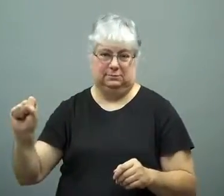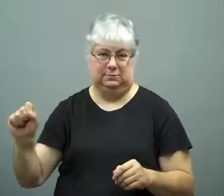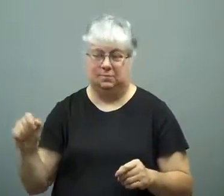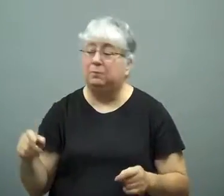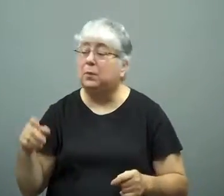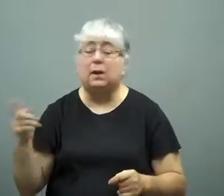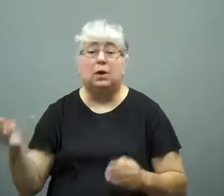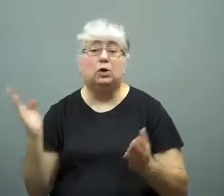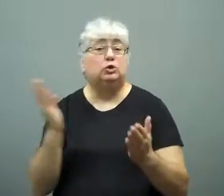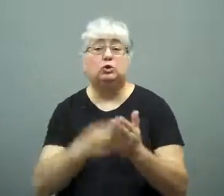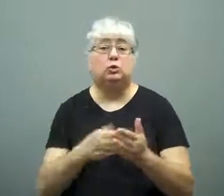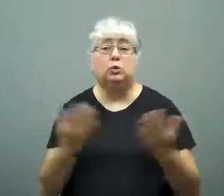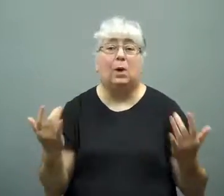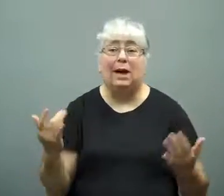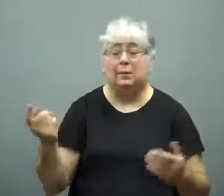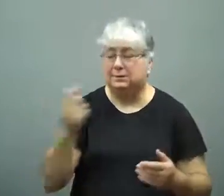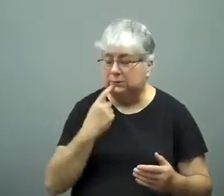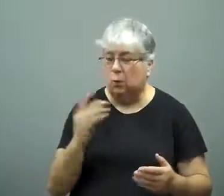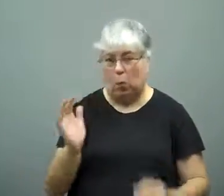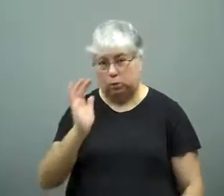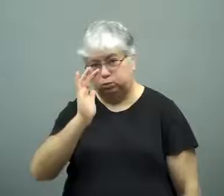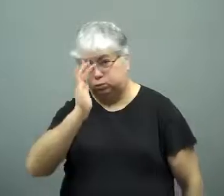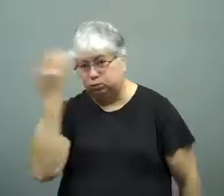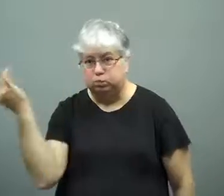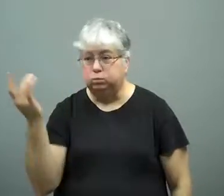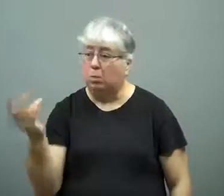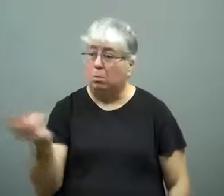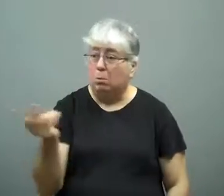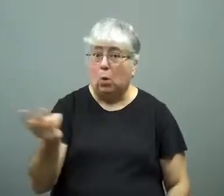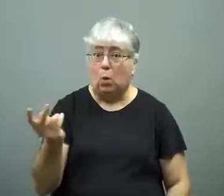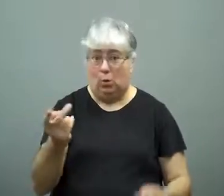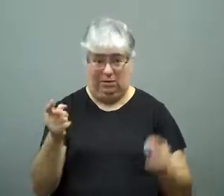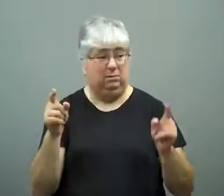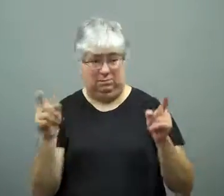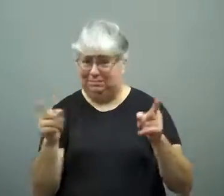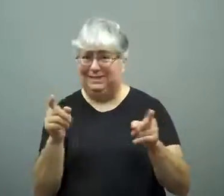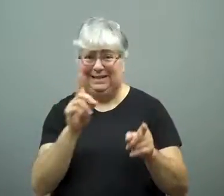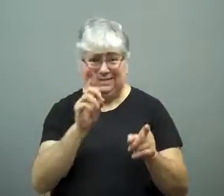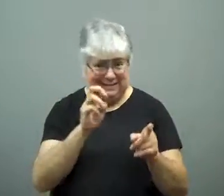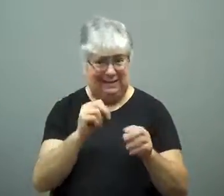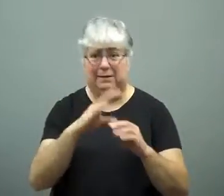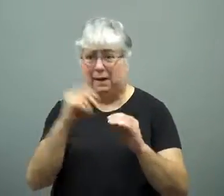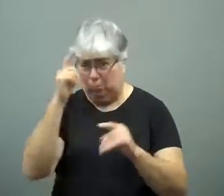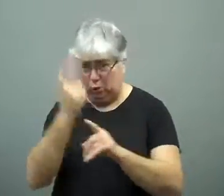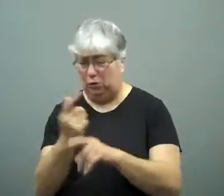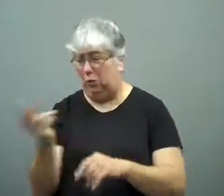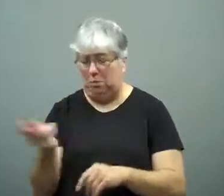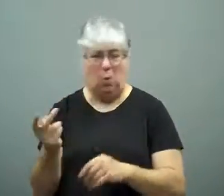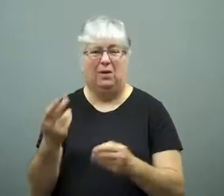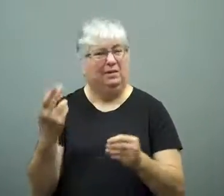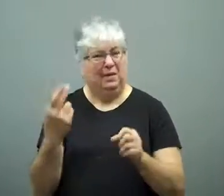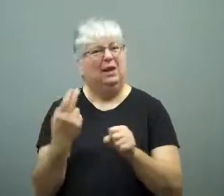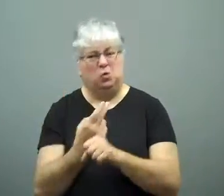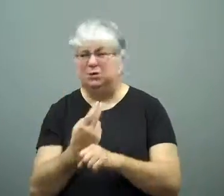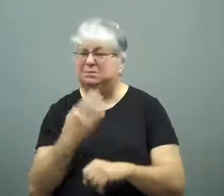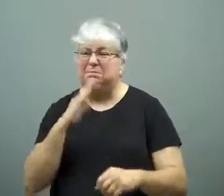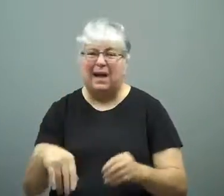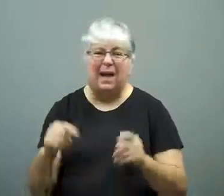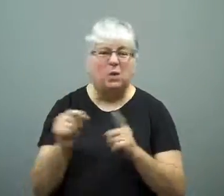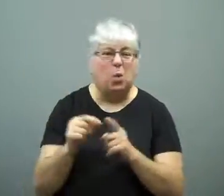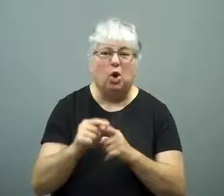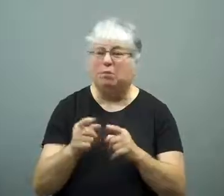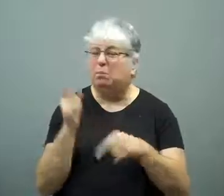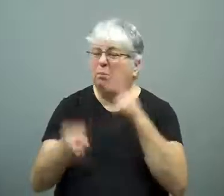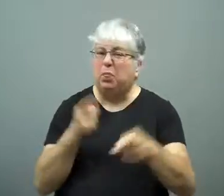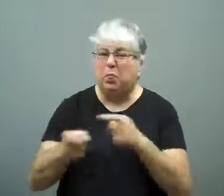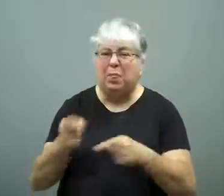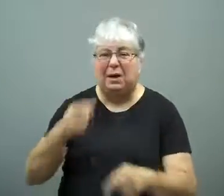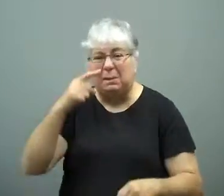Her suit claims Deen and her brother used profanity,